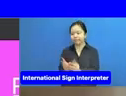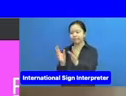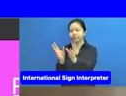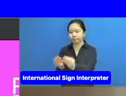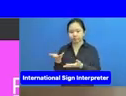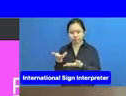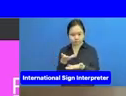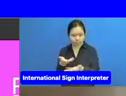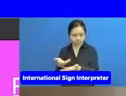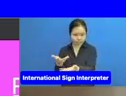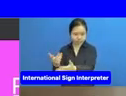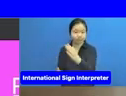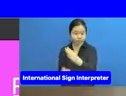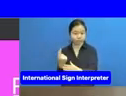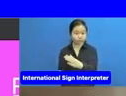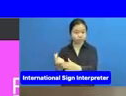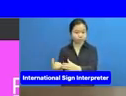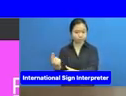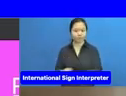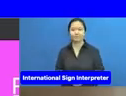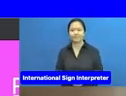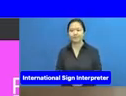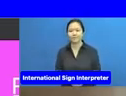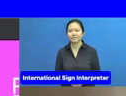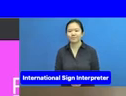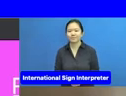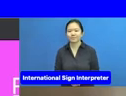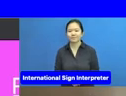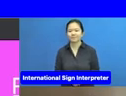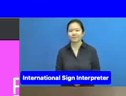As a closing word, I want to thank all the speakers